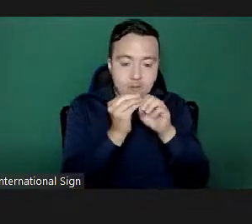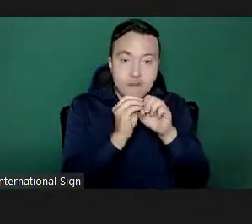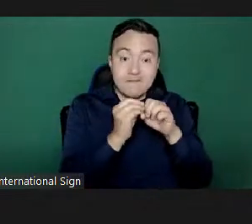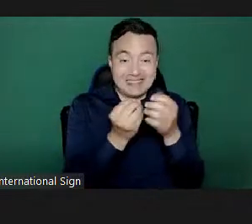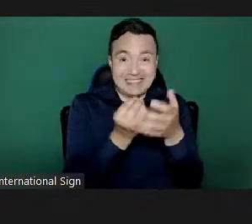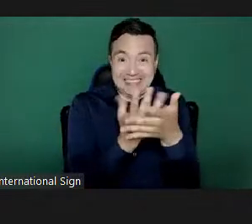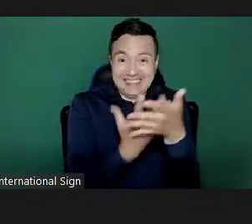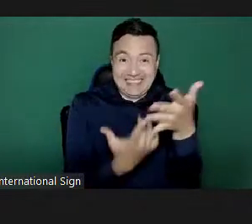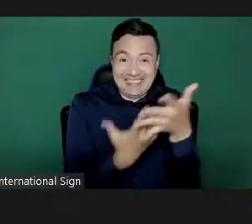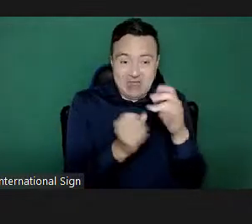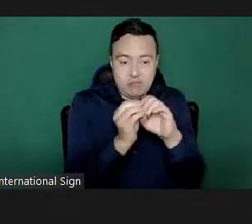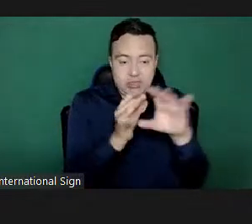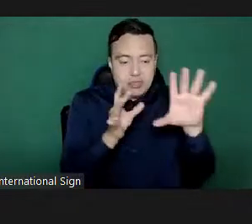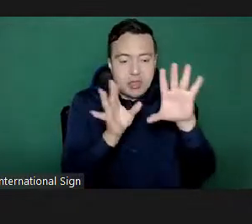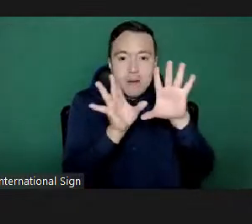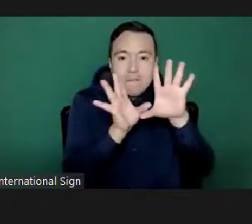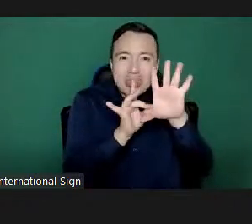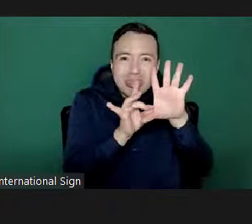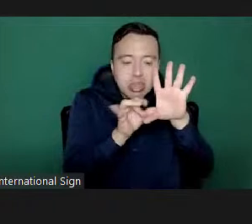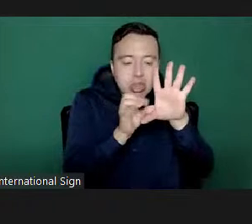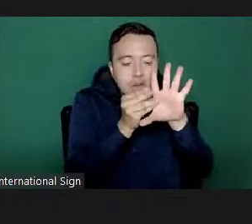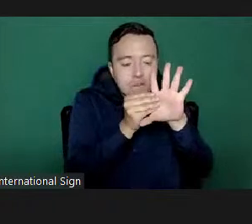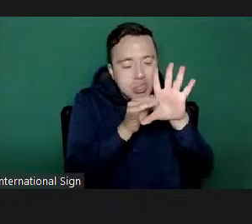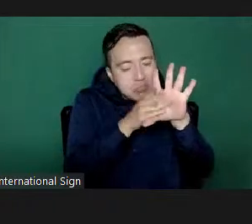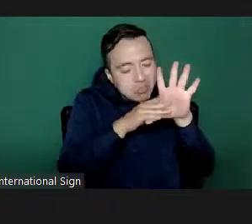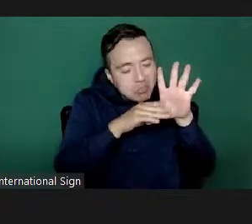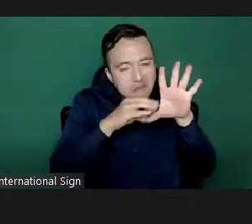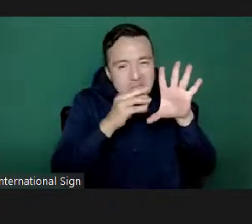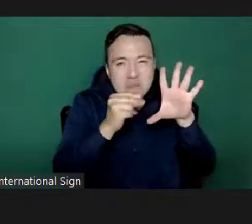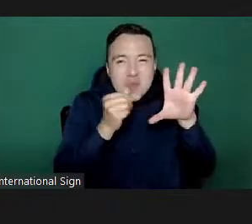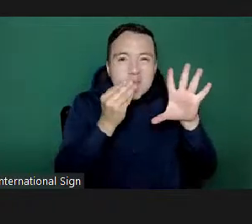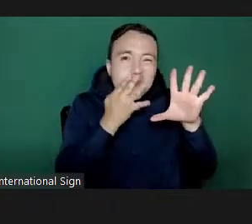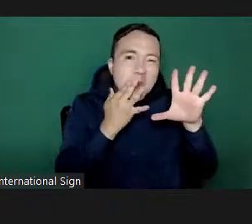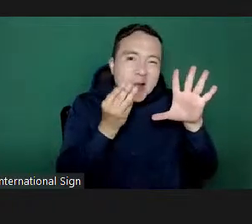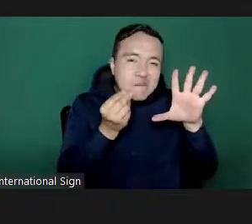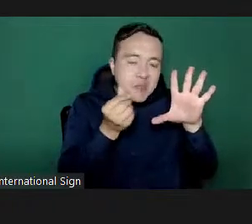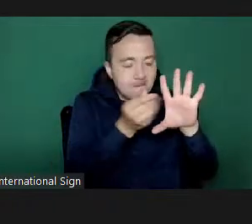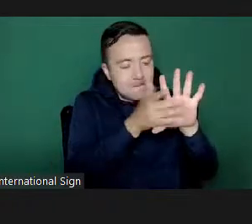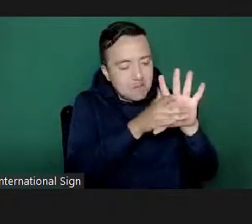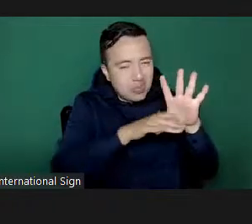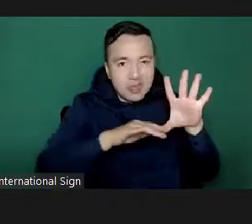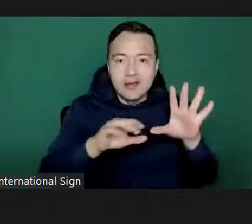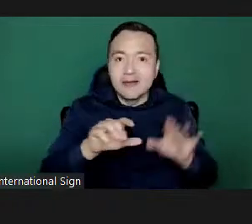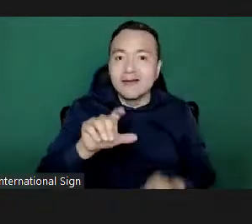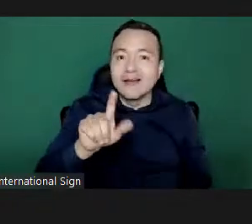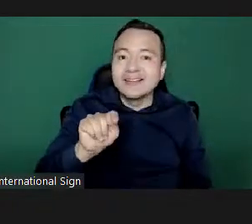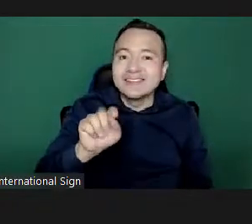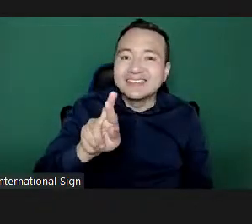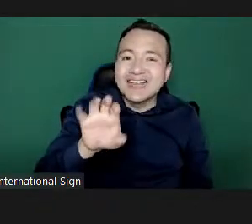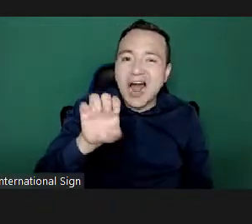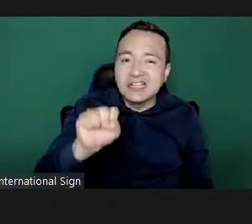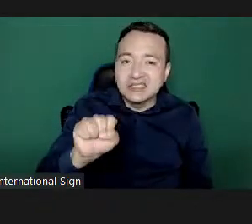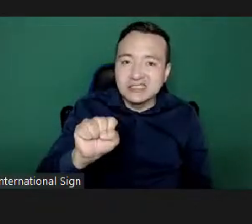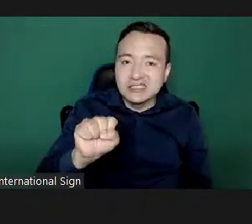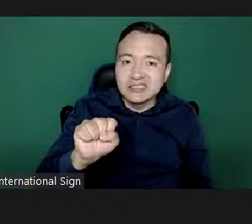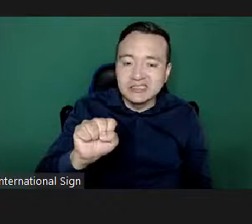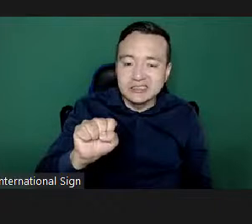So it creates at least a baseline study for the work that has to be done going forward, which we feel is necessary.